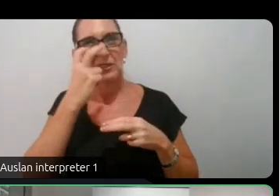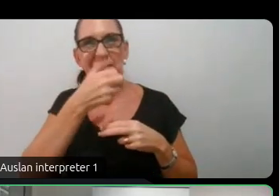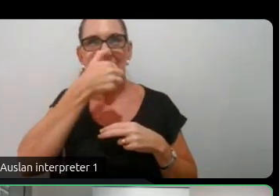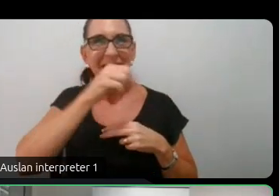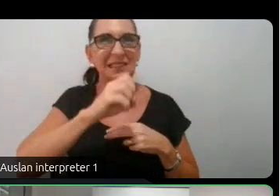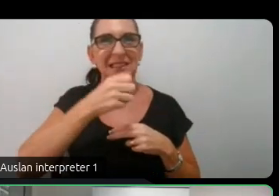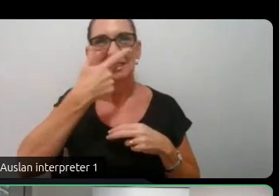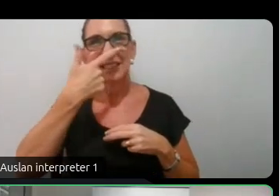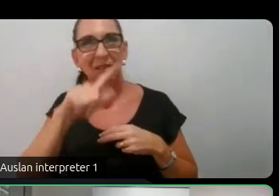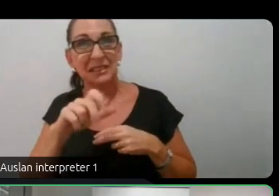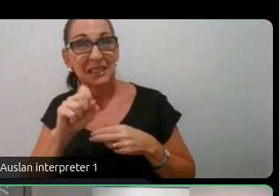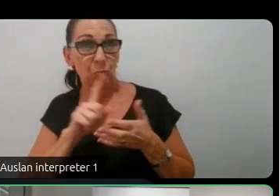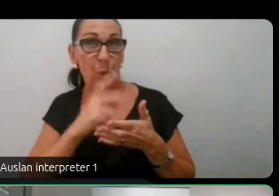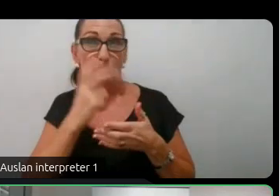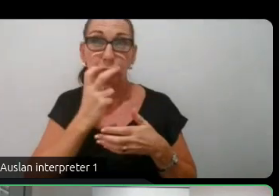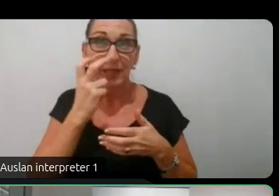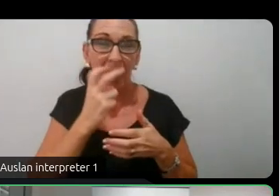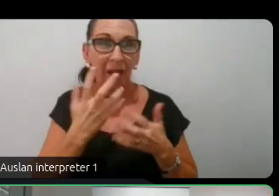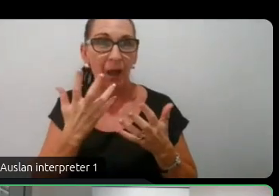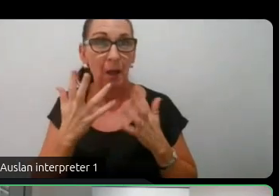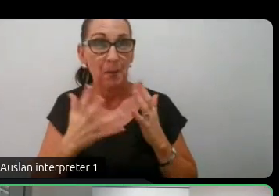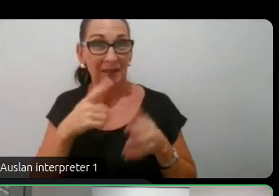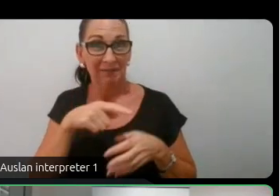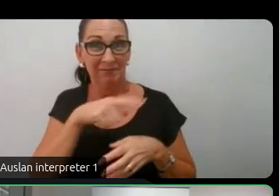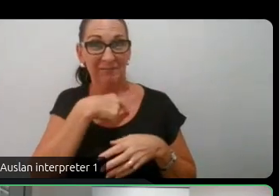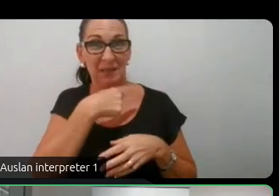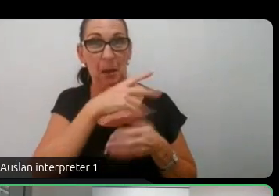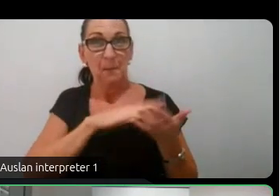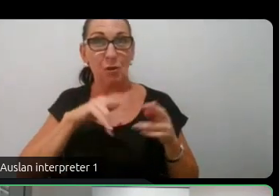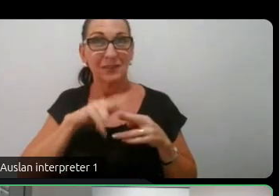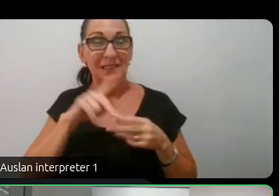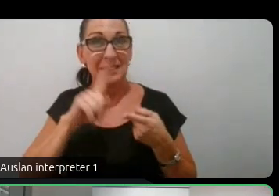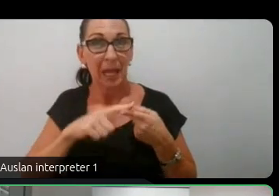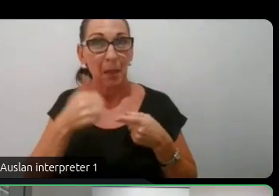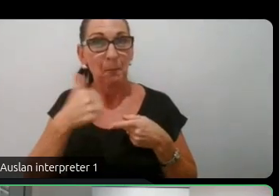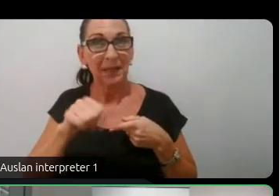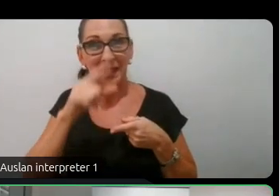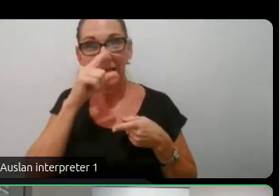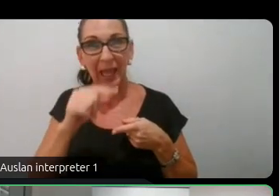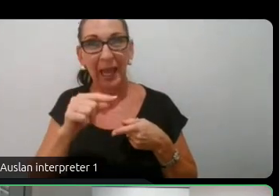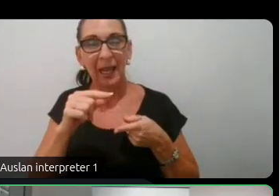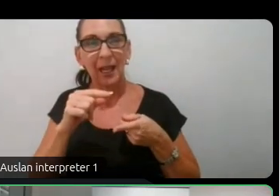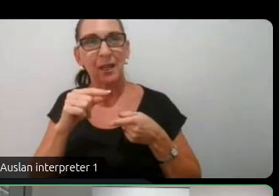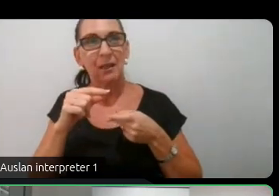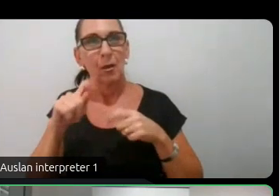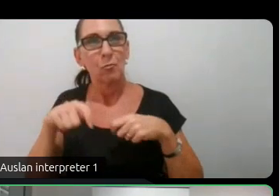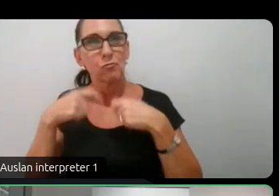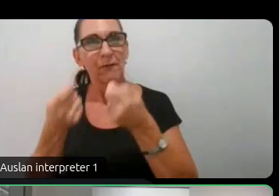later do they realistically have the capacity to be providing that level of independent or informal